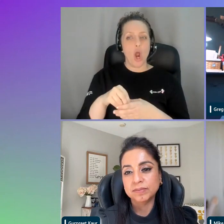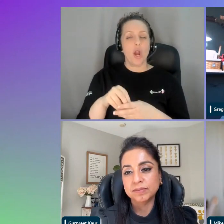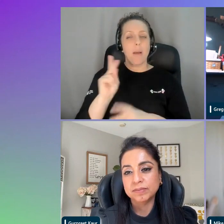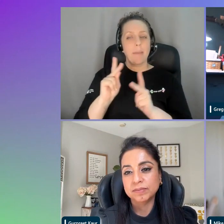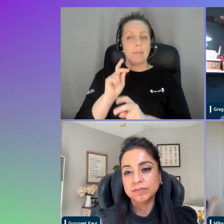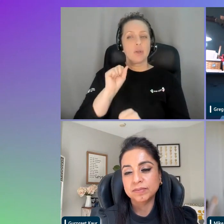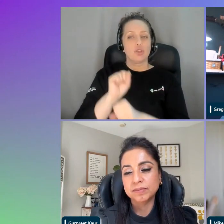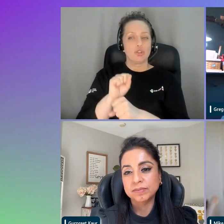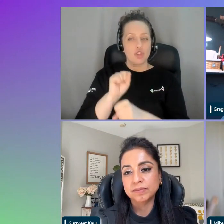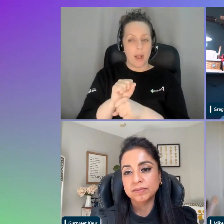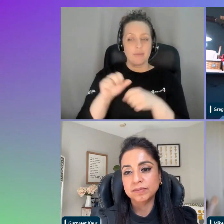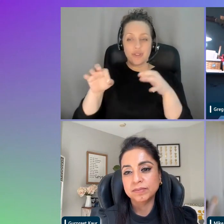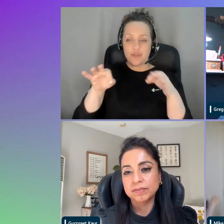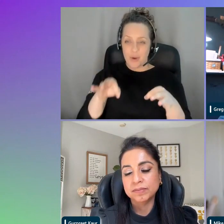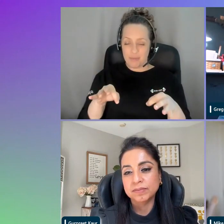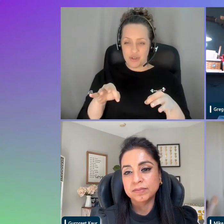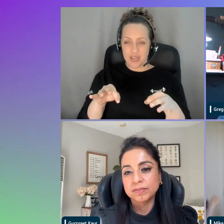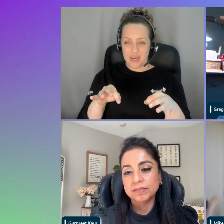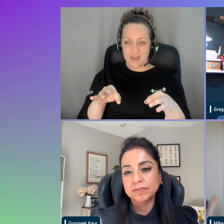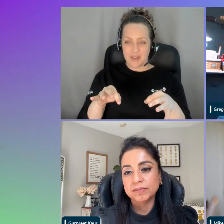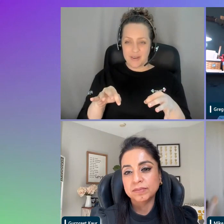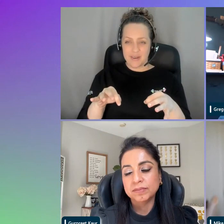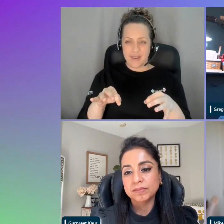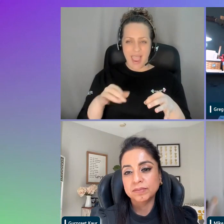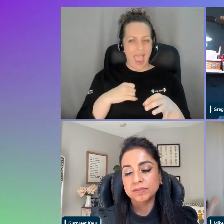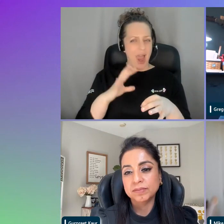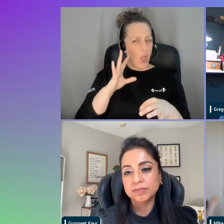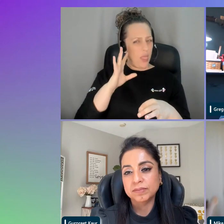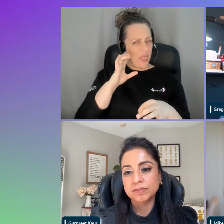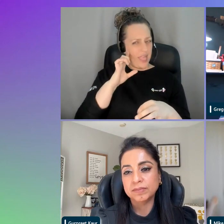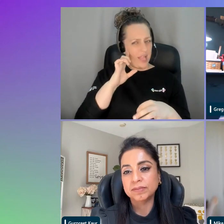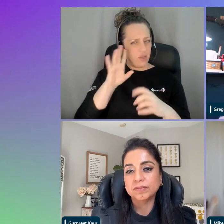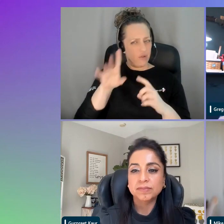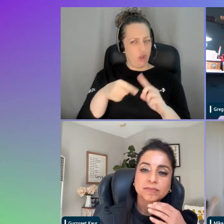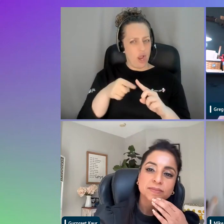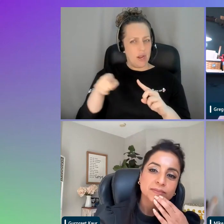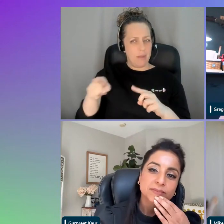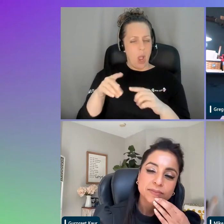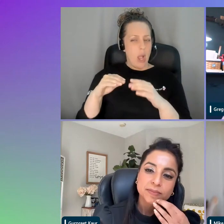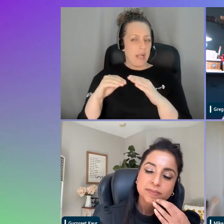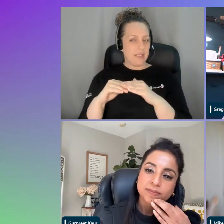don't think that they're talking about accessible experts. I